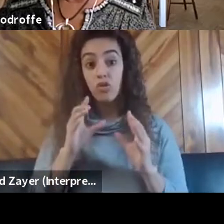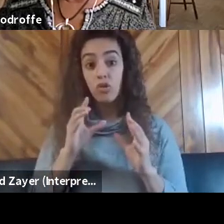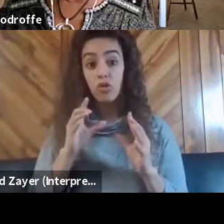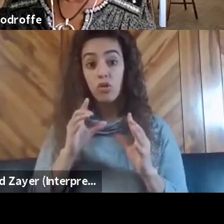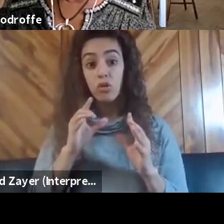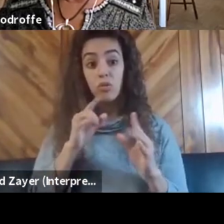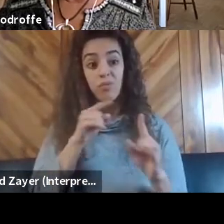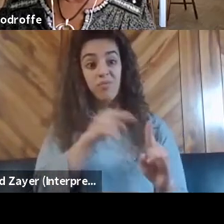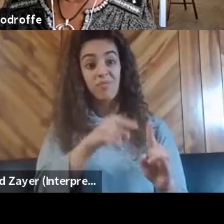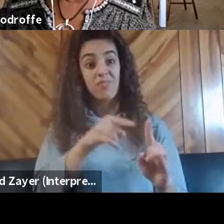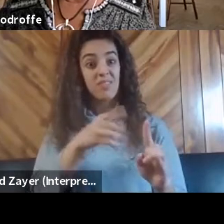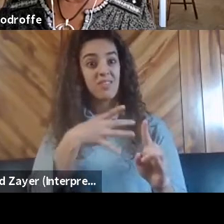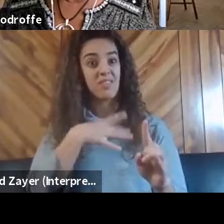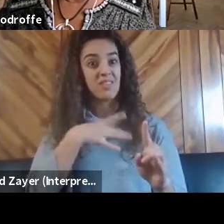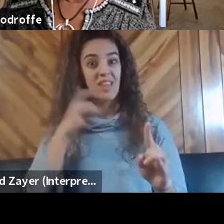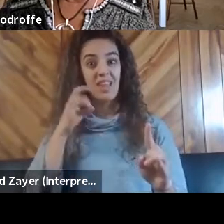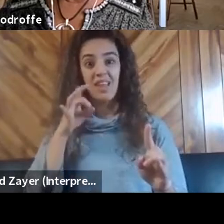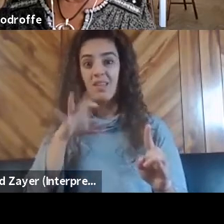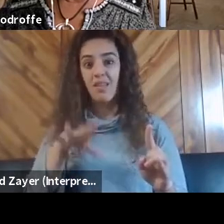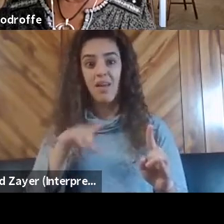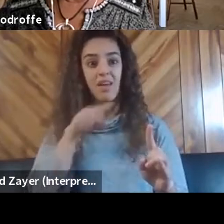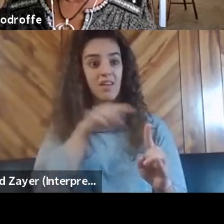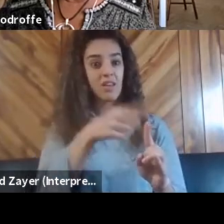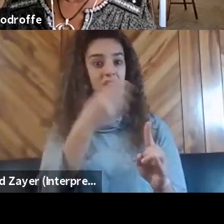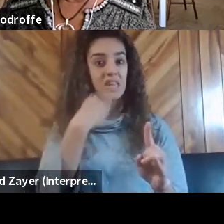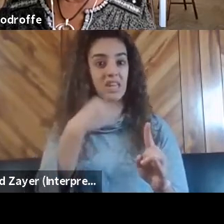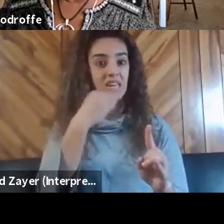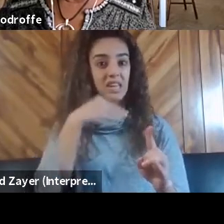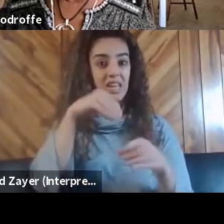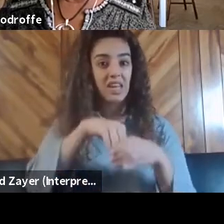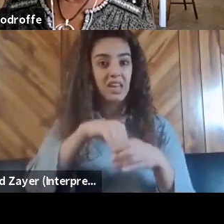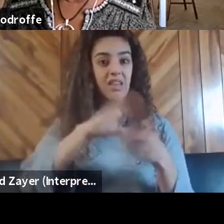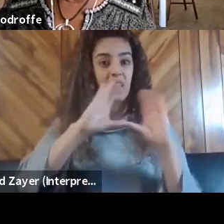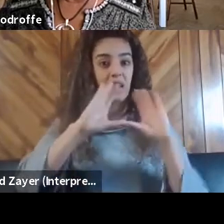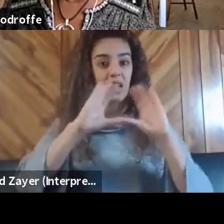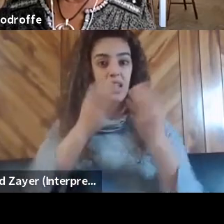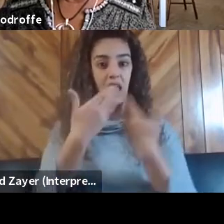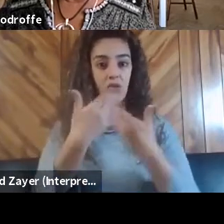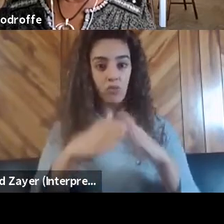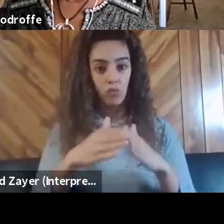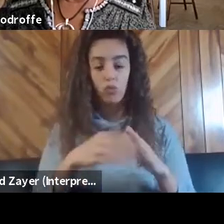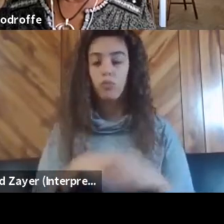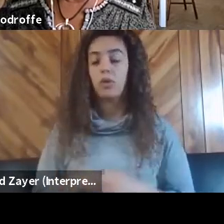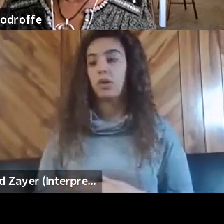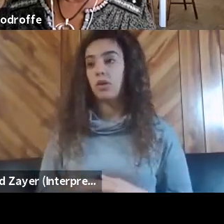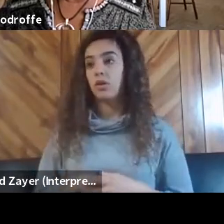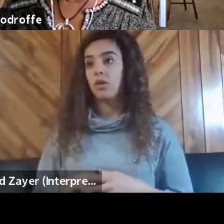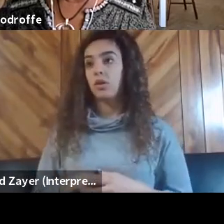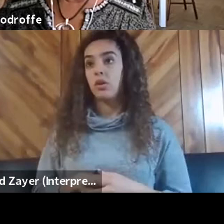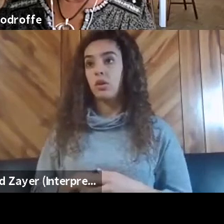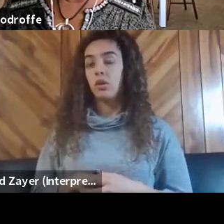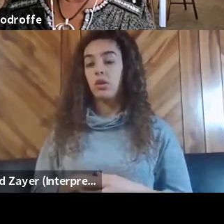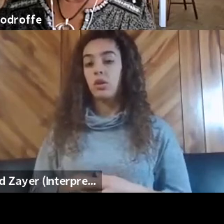that he would eat in the classroom, not allowed to eat in the classroom. And so we So originally we arranged this and